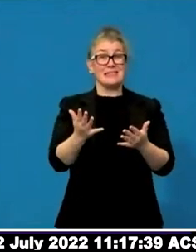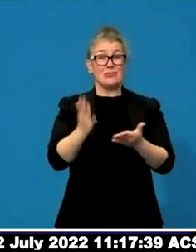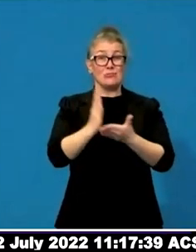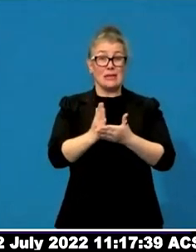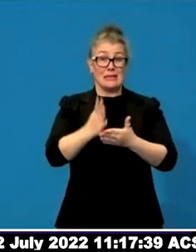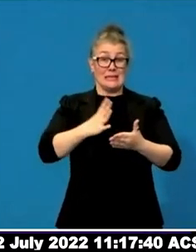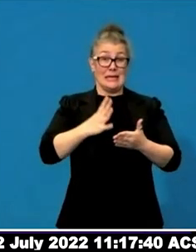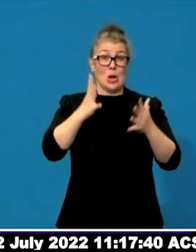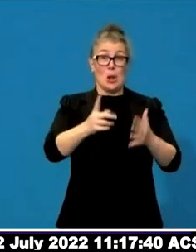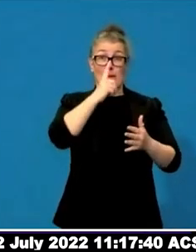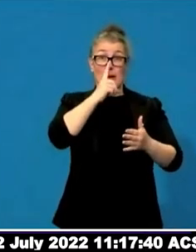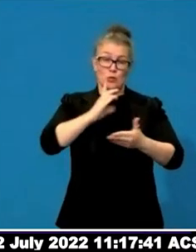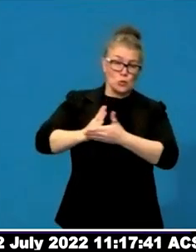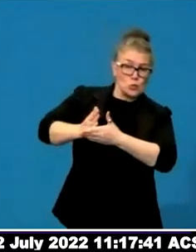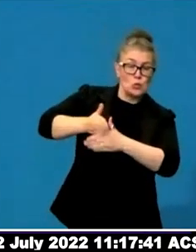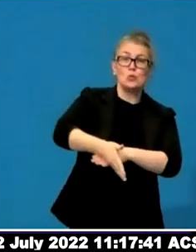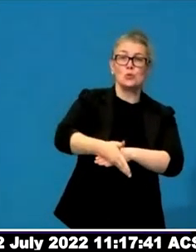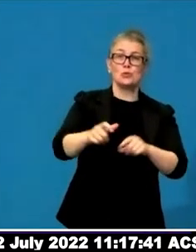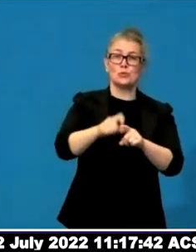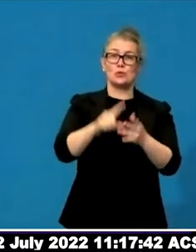Ms Walker, this might seem like a very simple proposition,